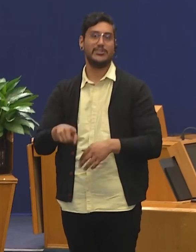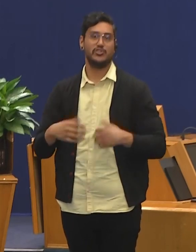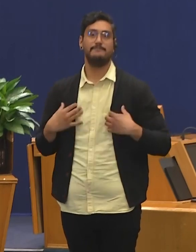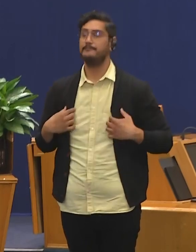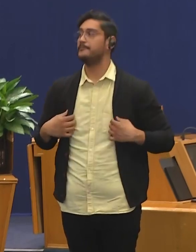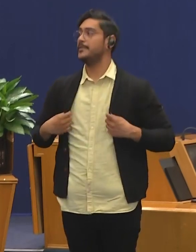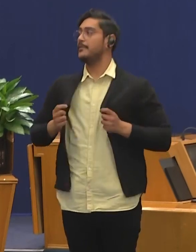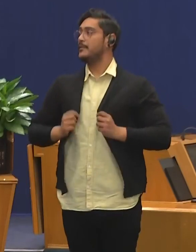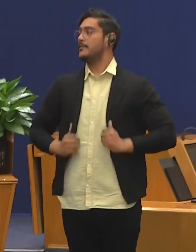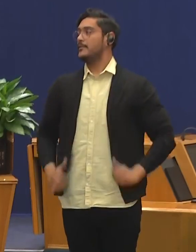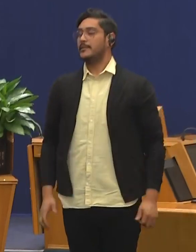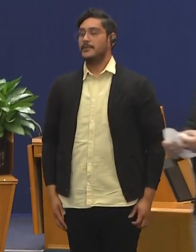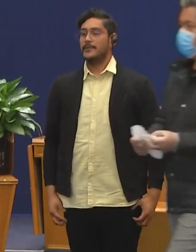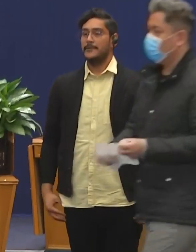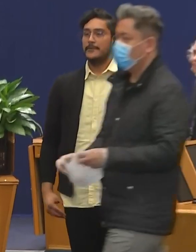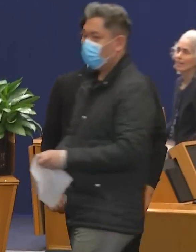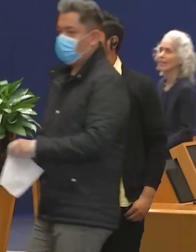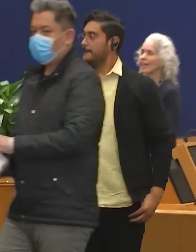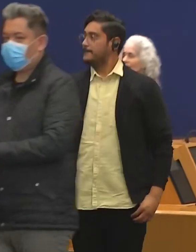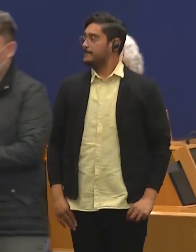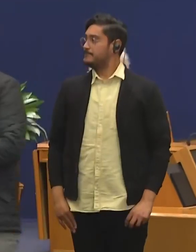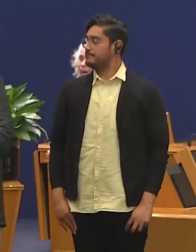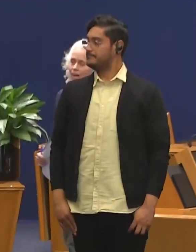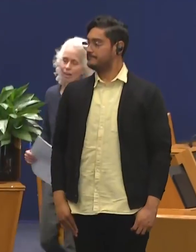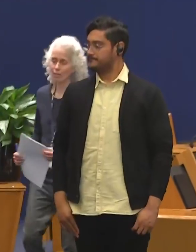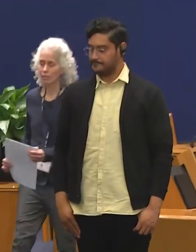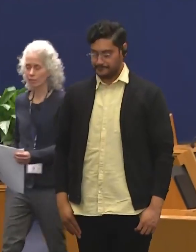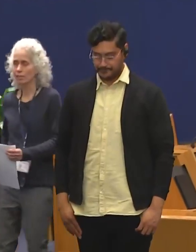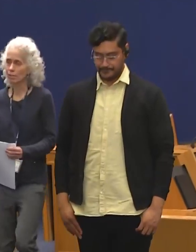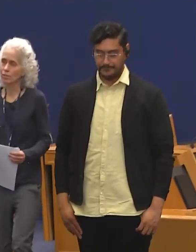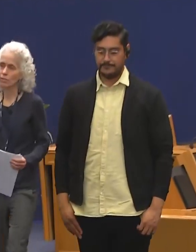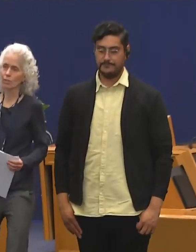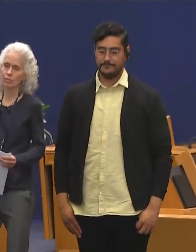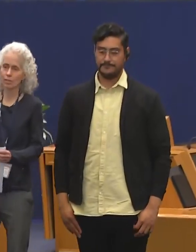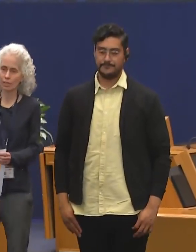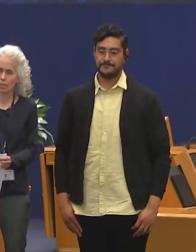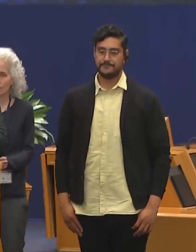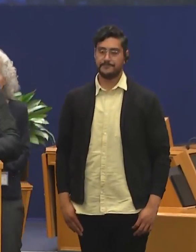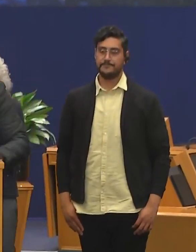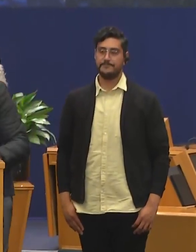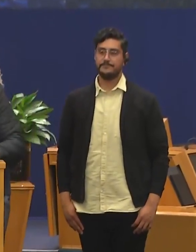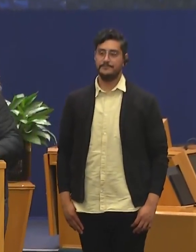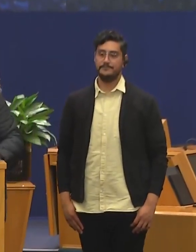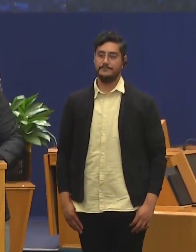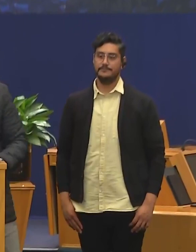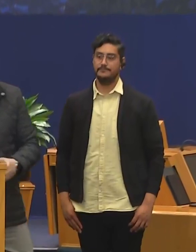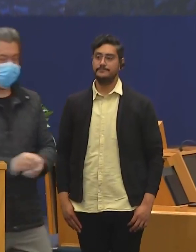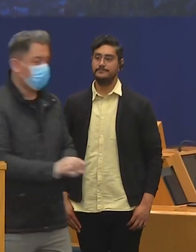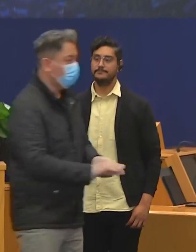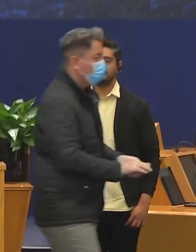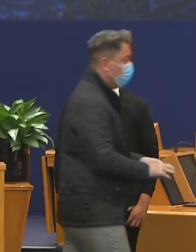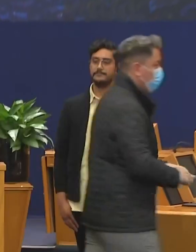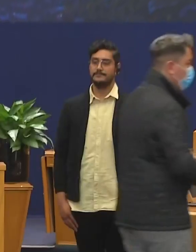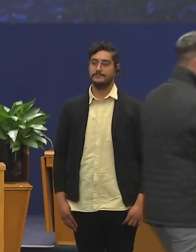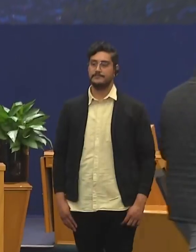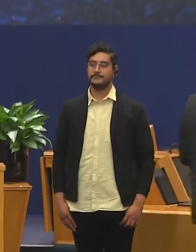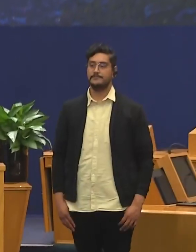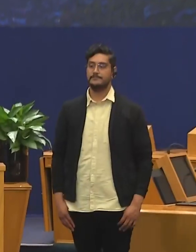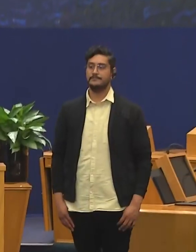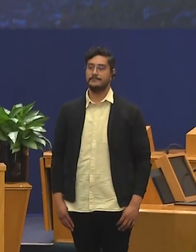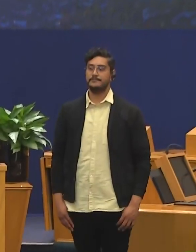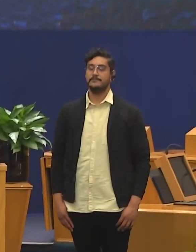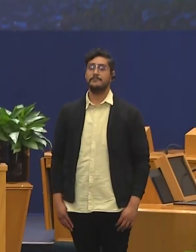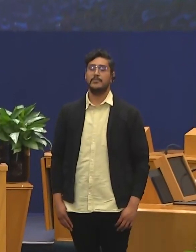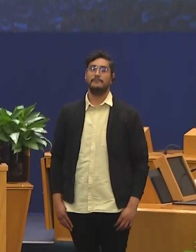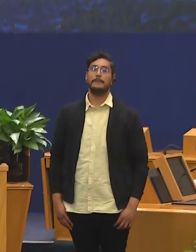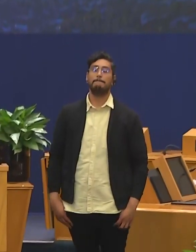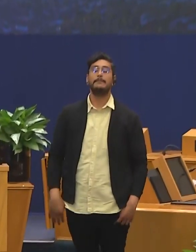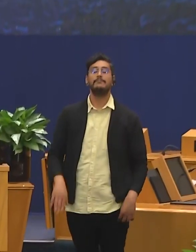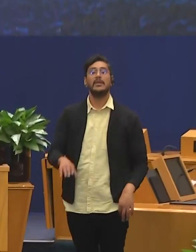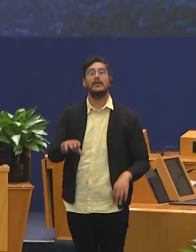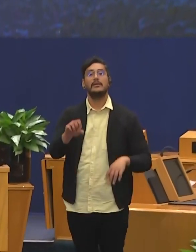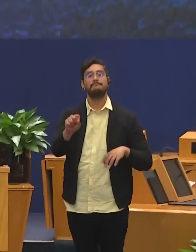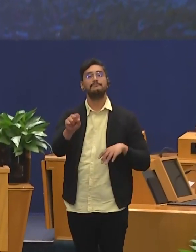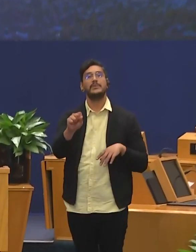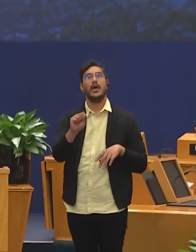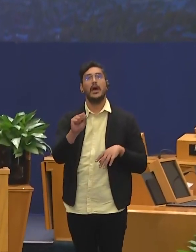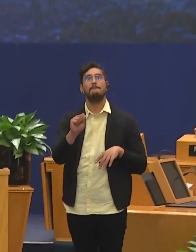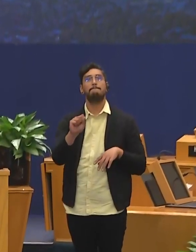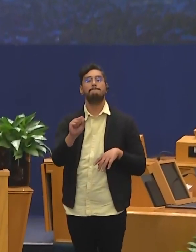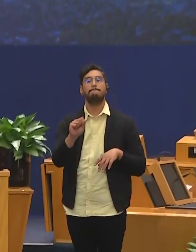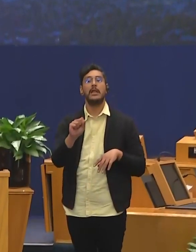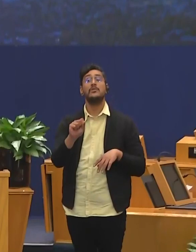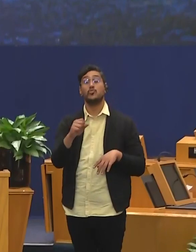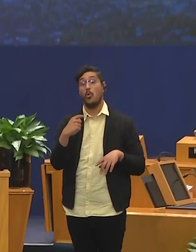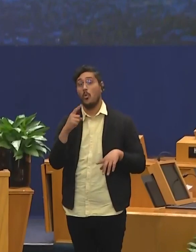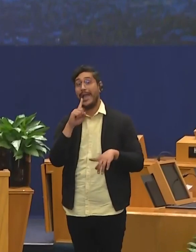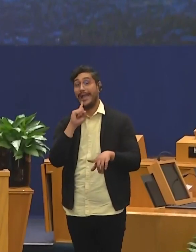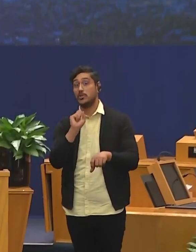DR. FERRER FOR THE SECOND PART